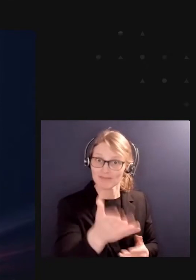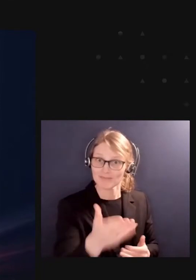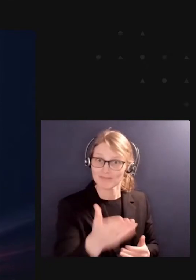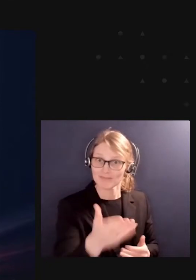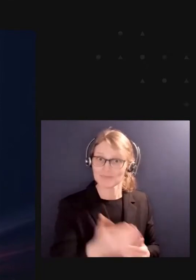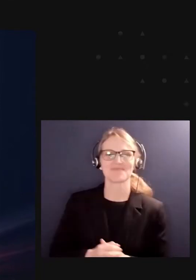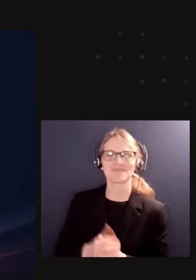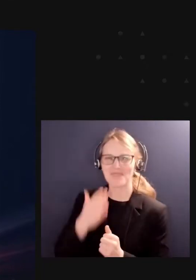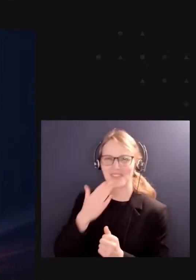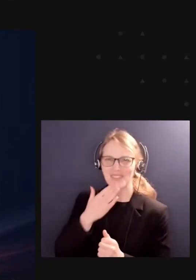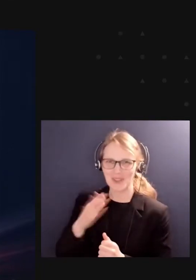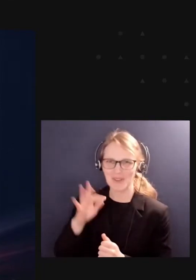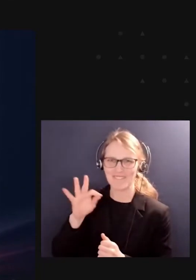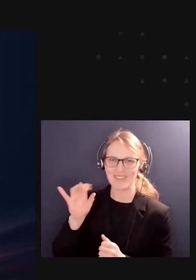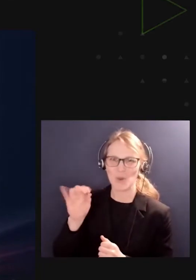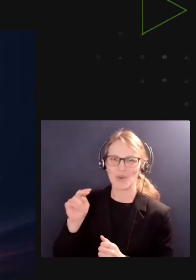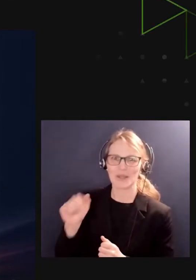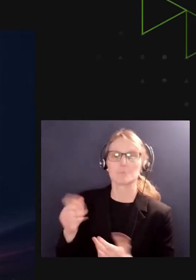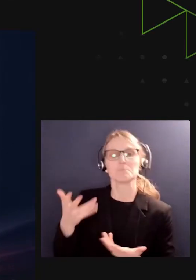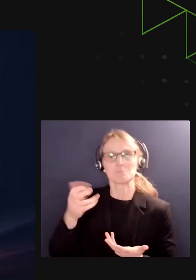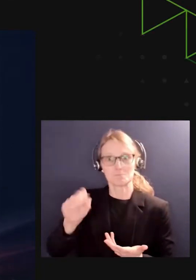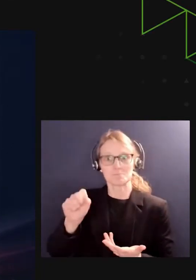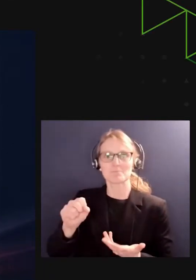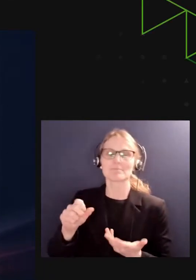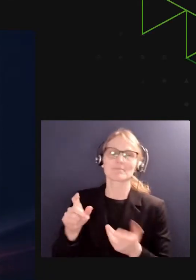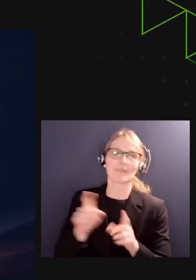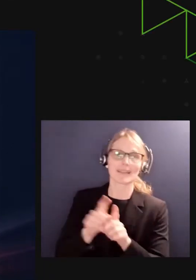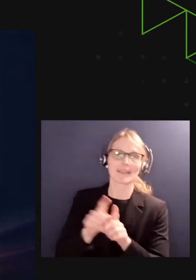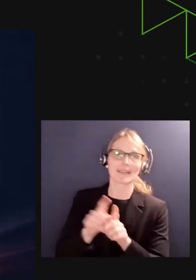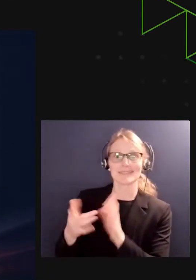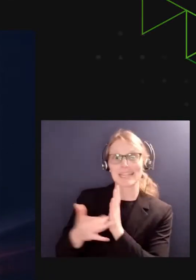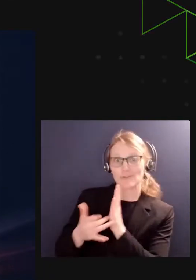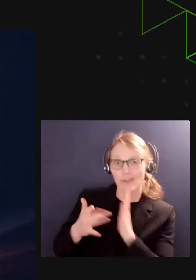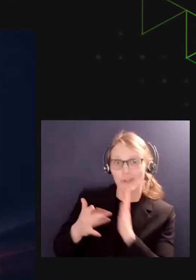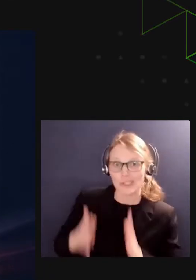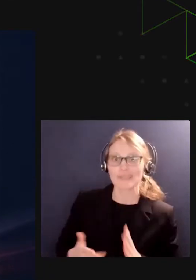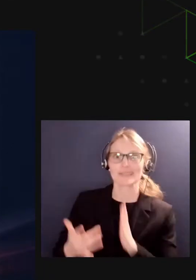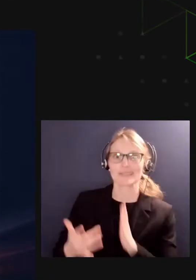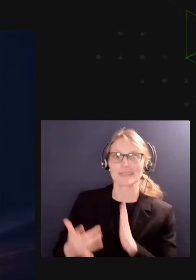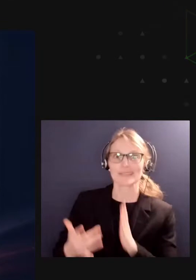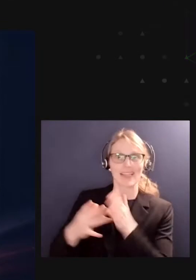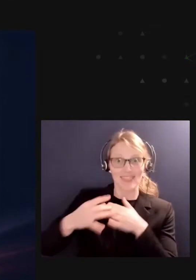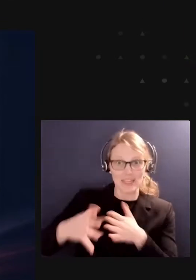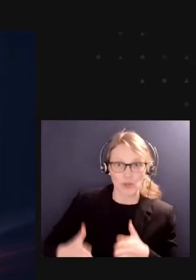As a technologist and technical leader, throughout my career, I've had a lot of highs